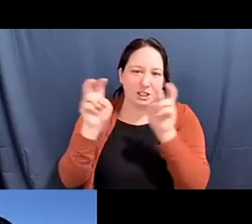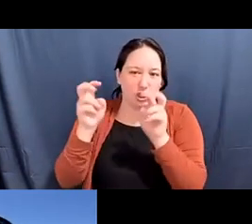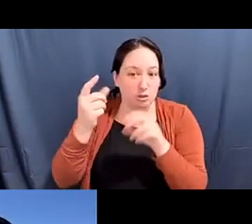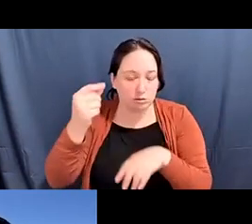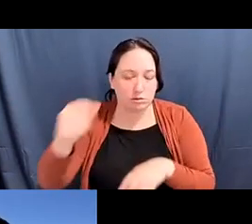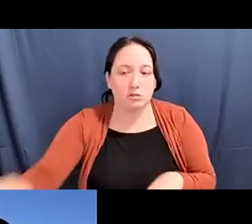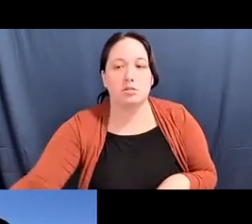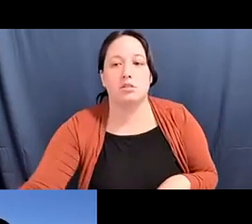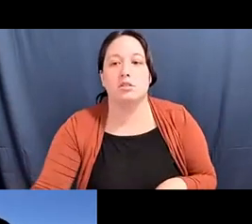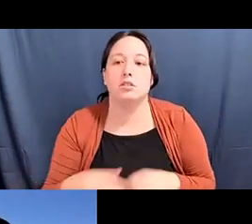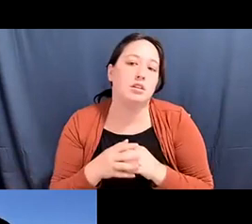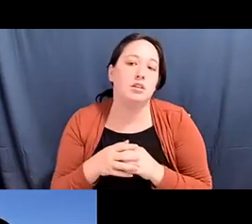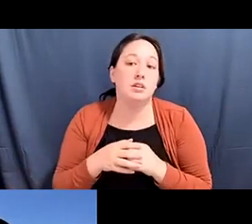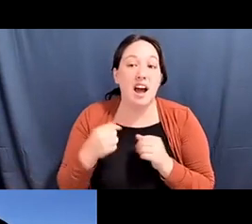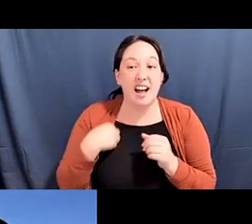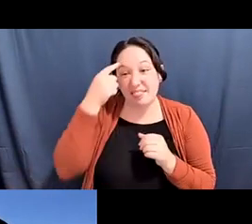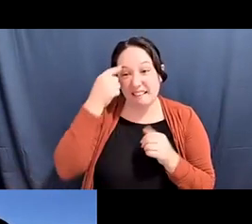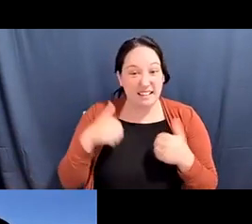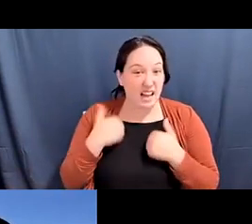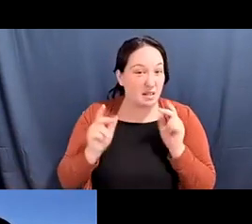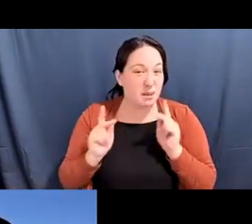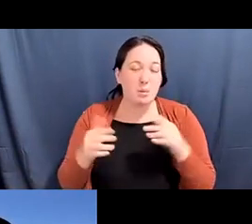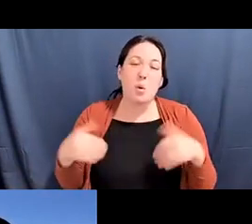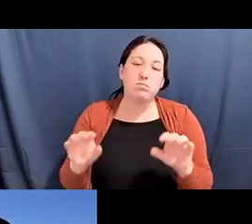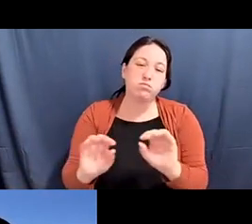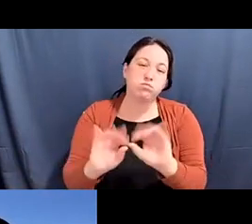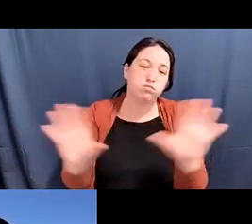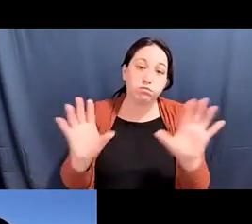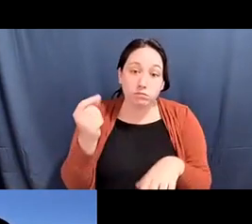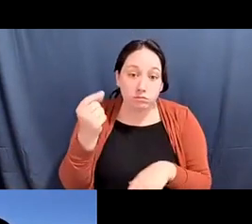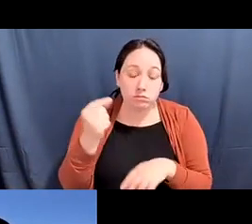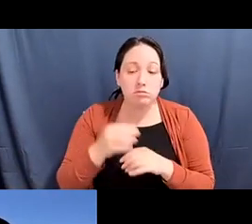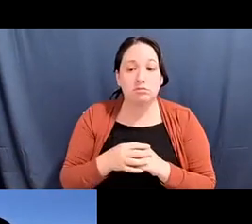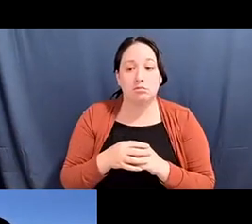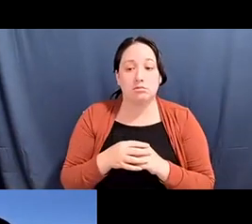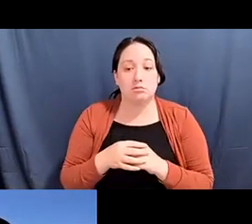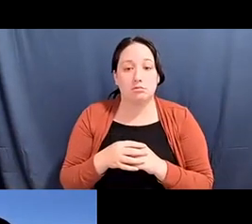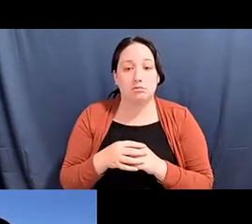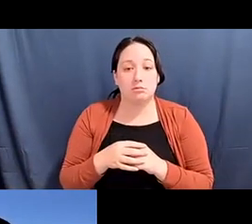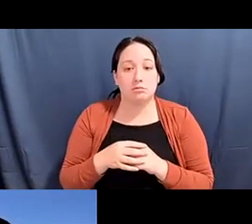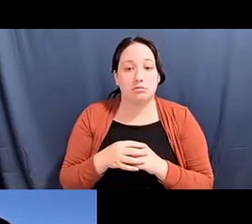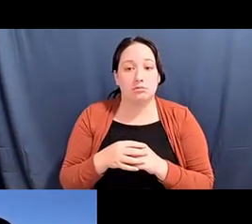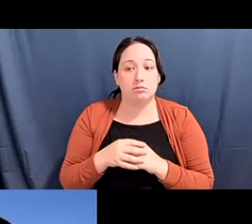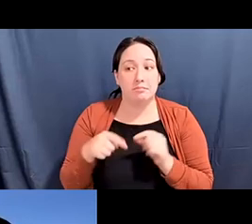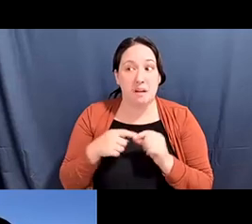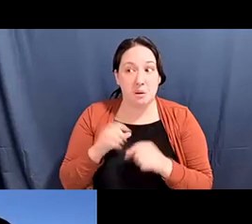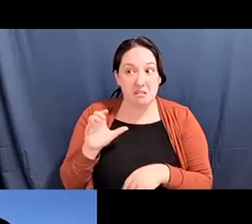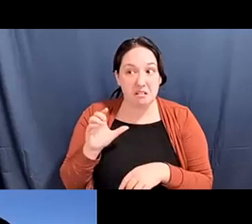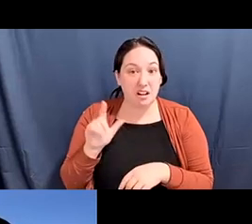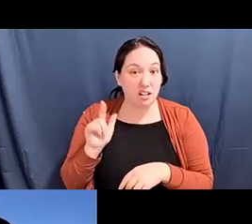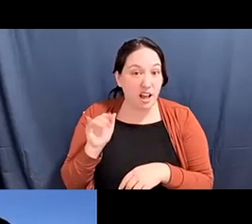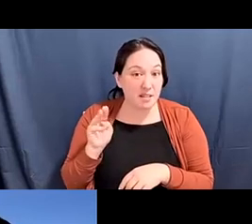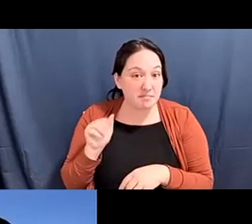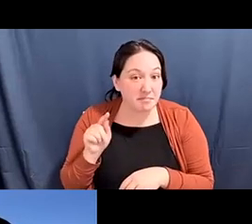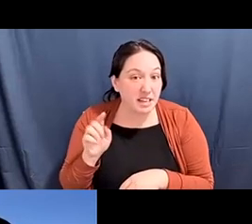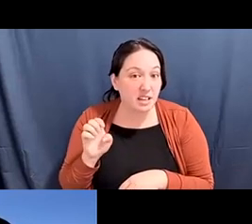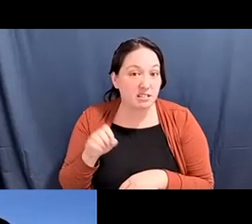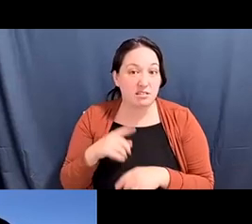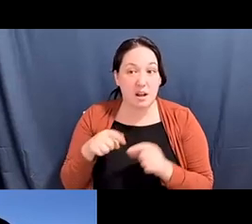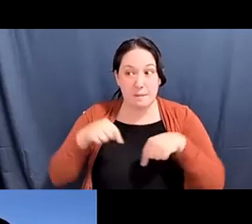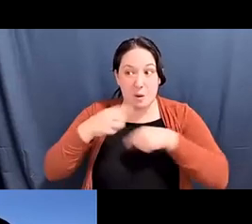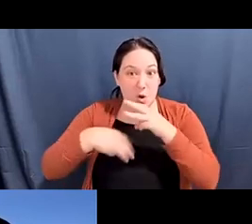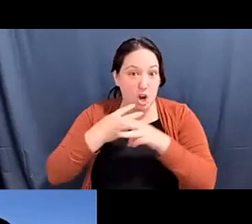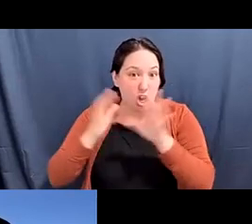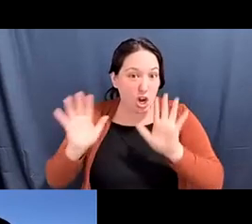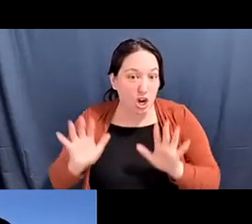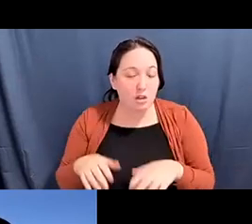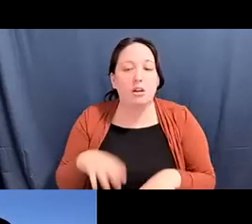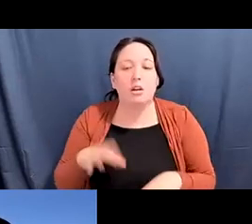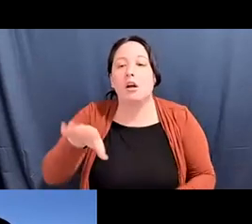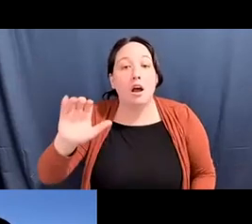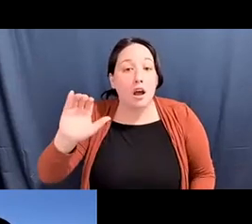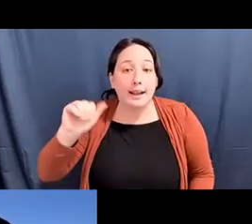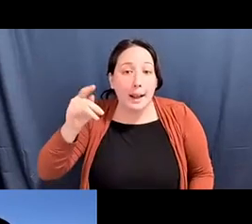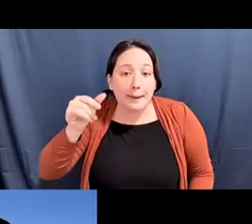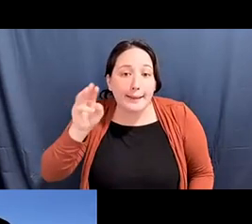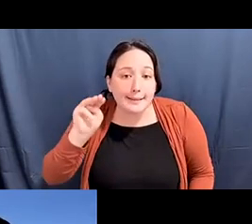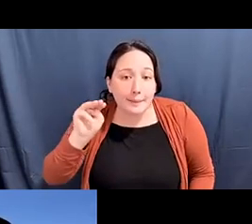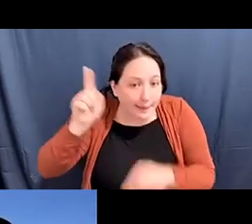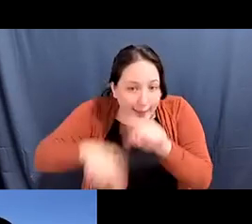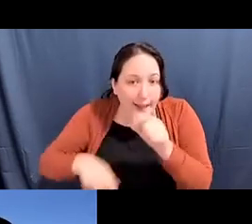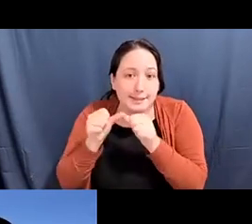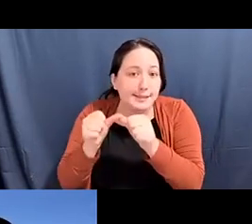Alex Tom he/him: I think, young people are very clear that the climate and the world is... like capitalism is unsustainable, that is, to me,